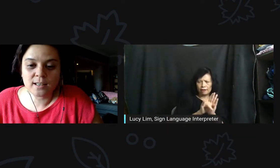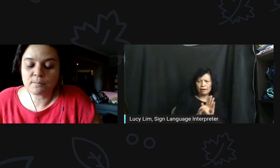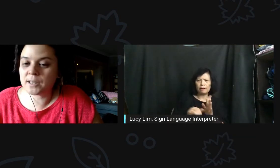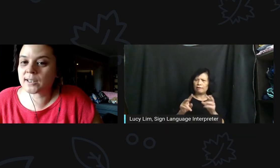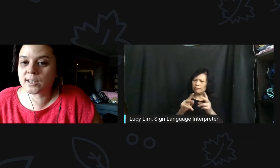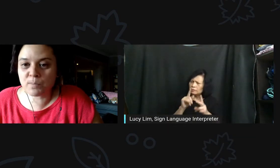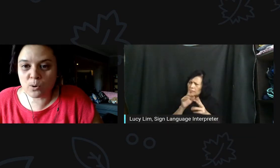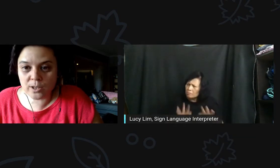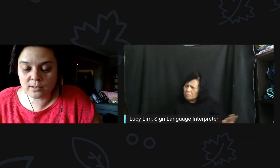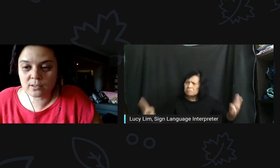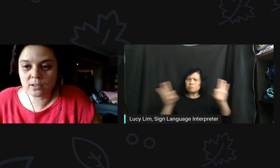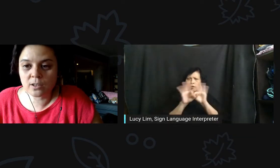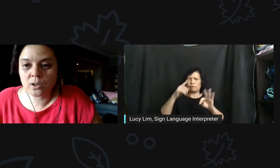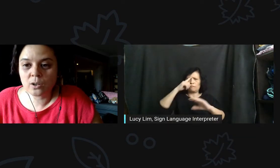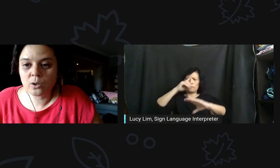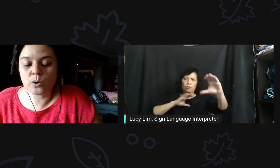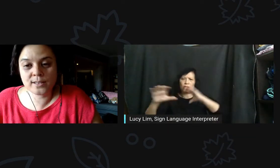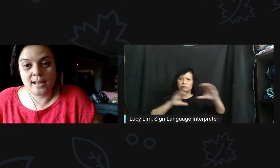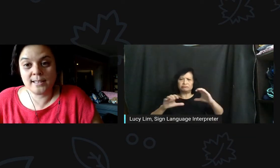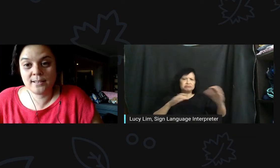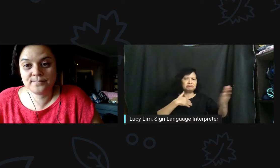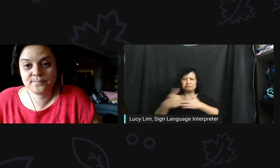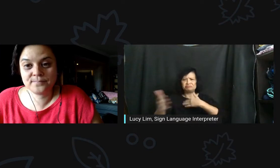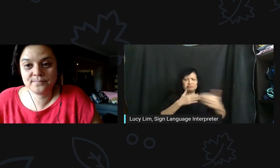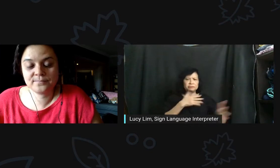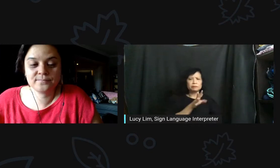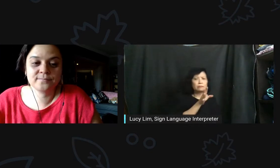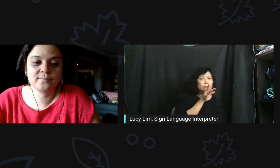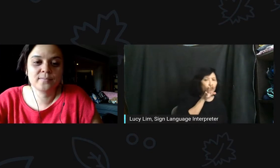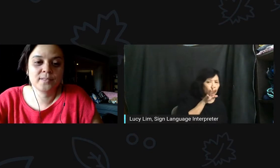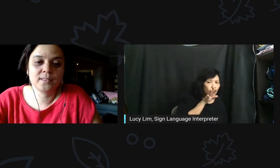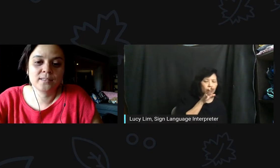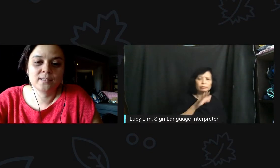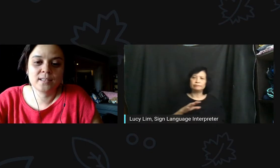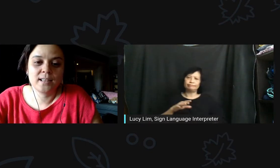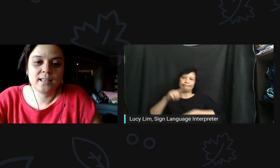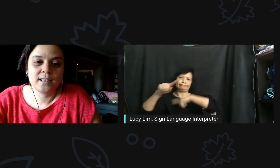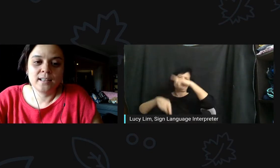be it spoken or signed.